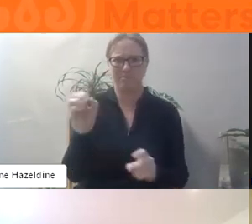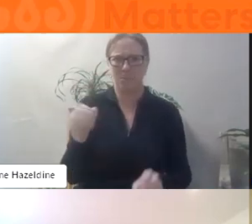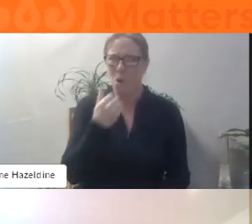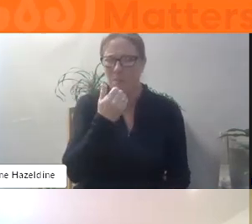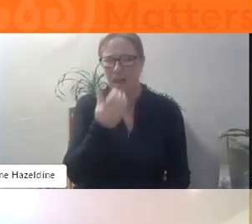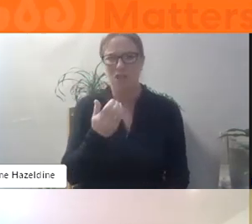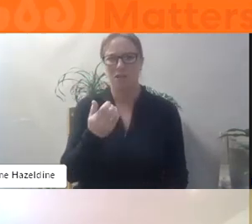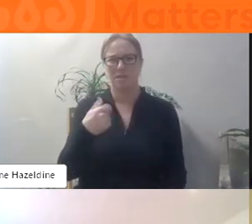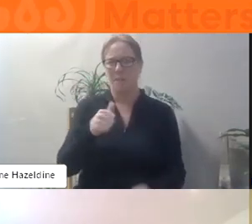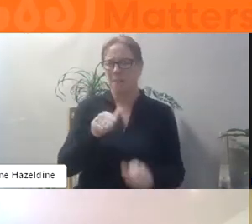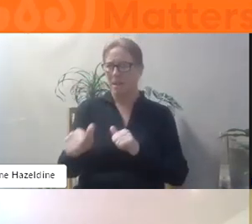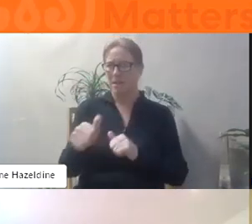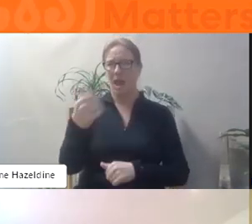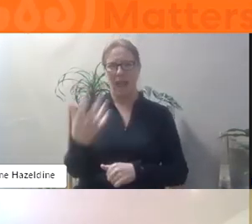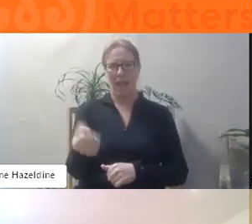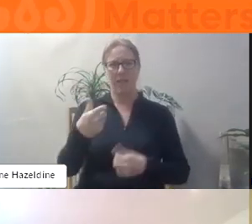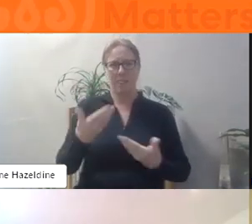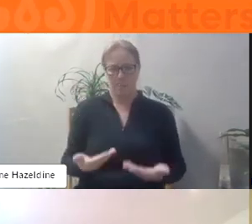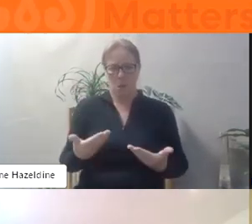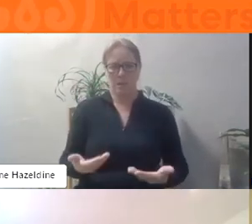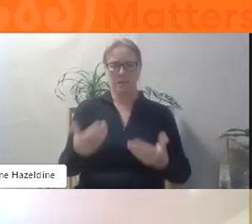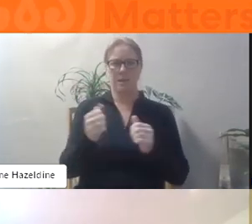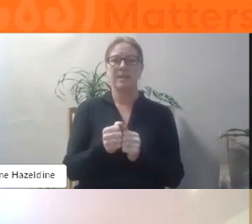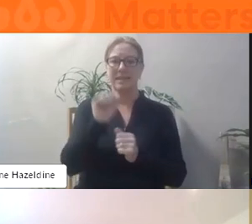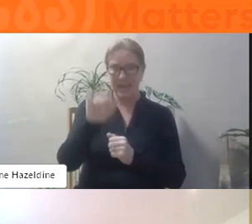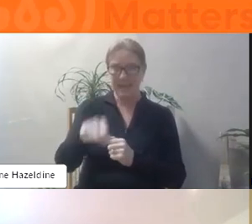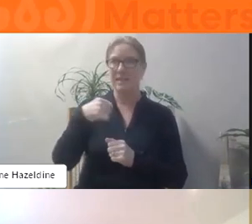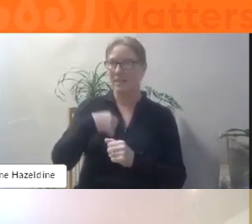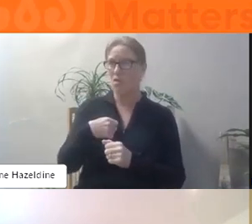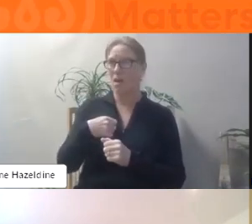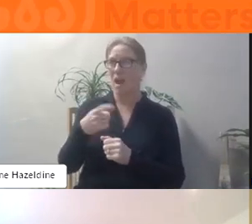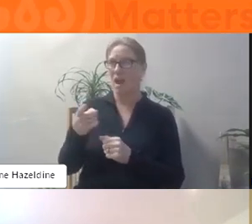I have at this time is that although there are often many similarities,